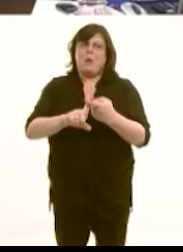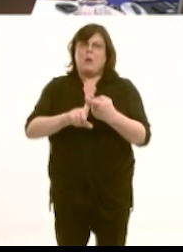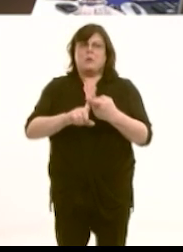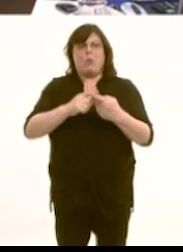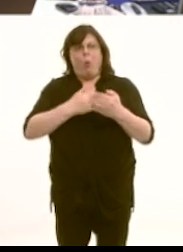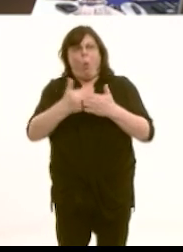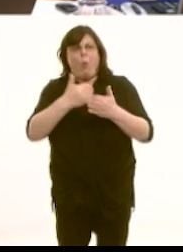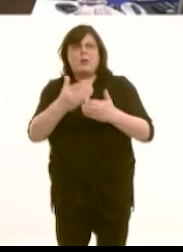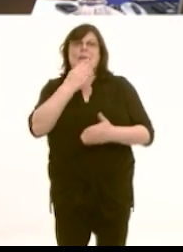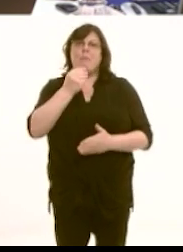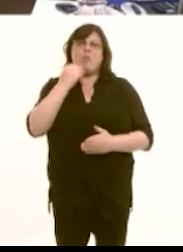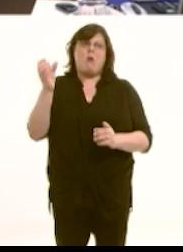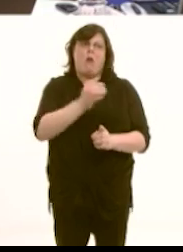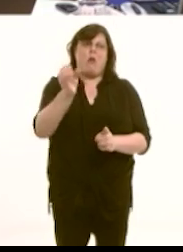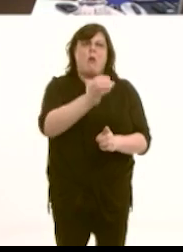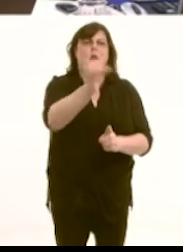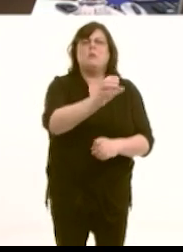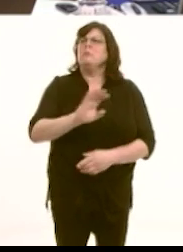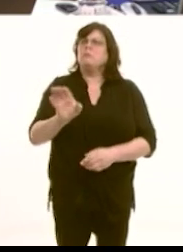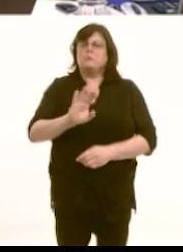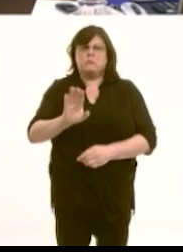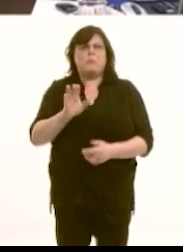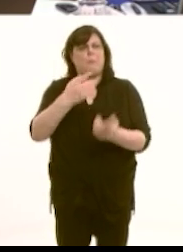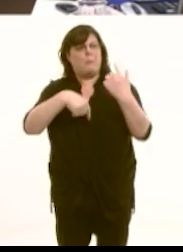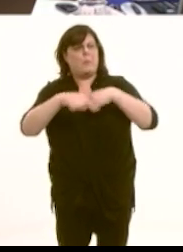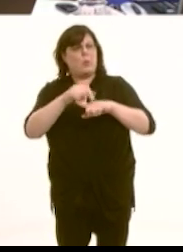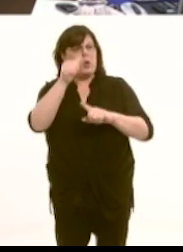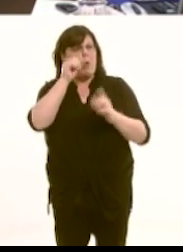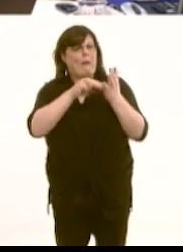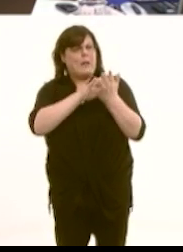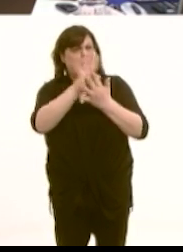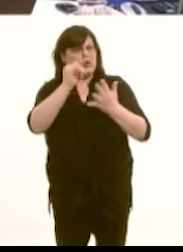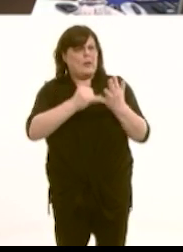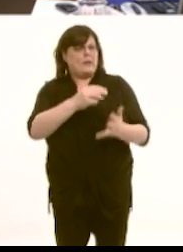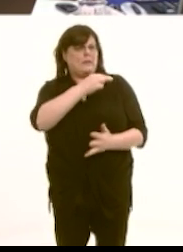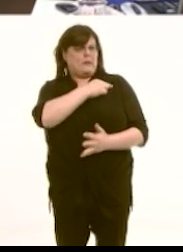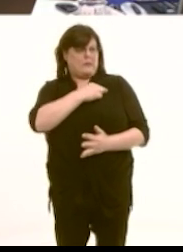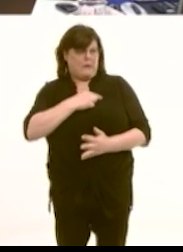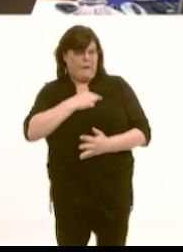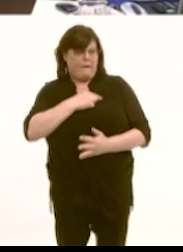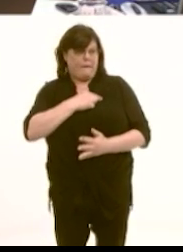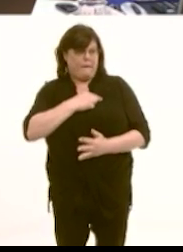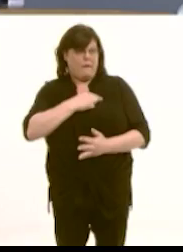And, of course, the vast majority of staff who work in the NHS are full time and are